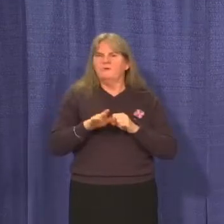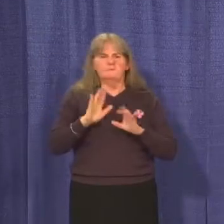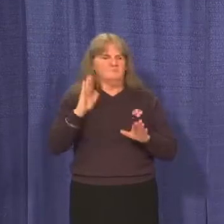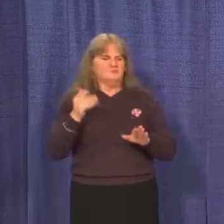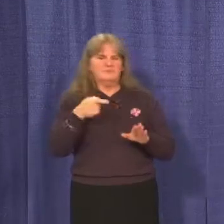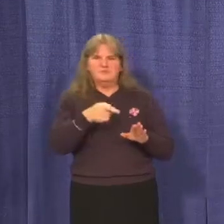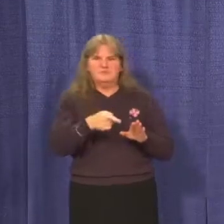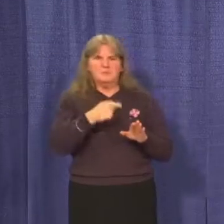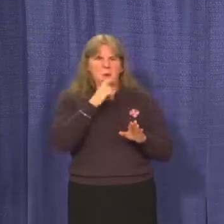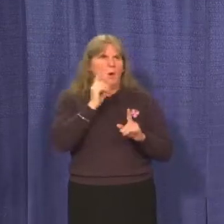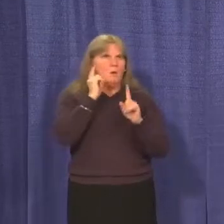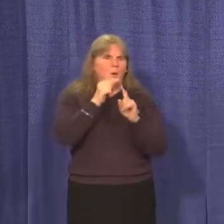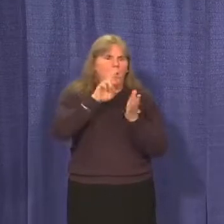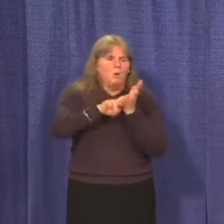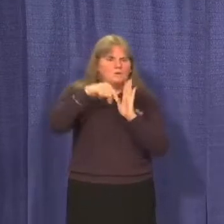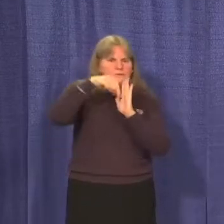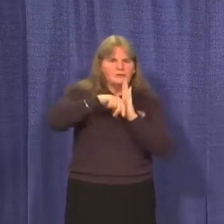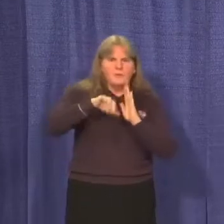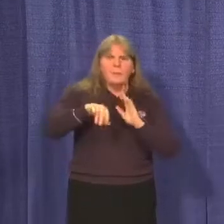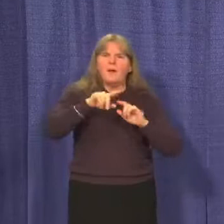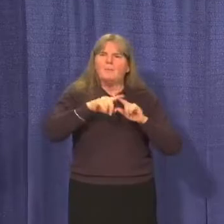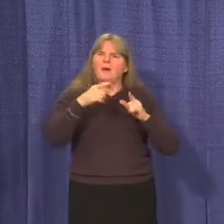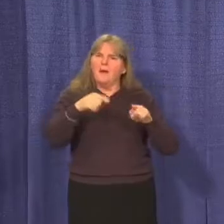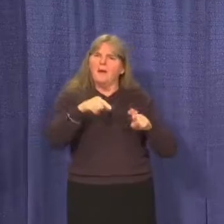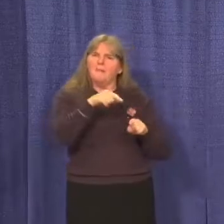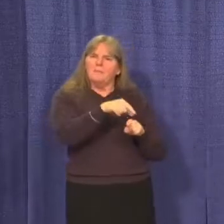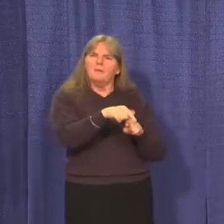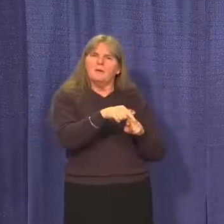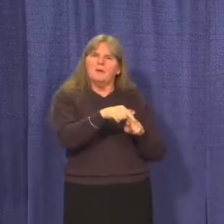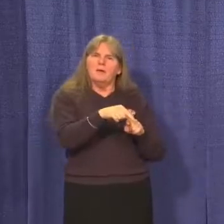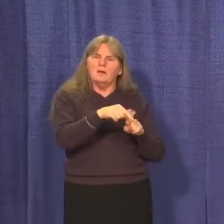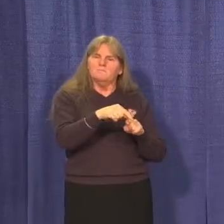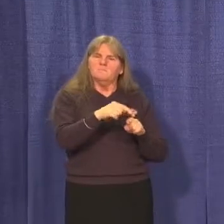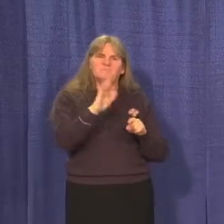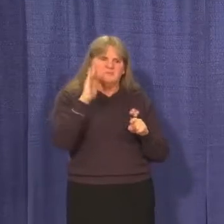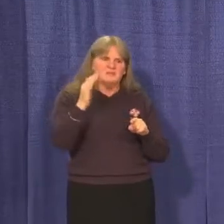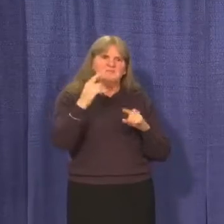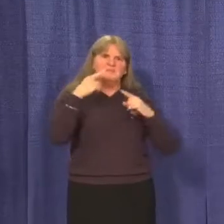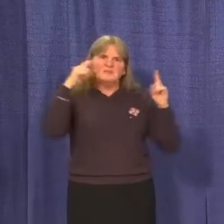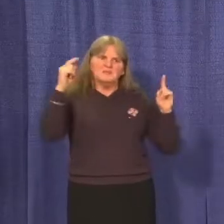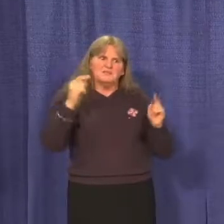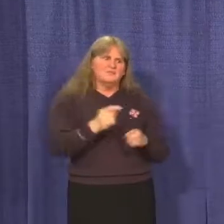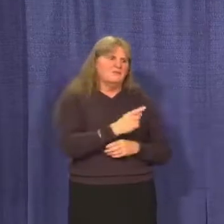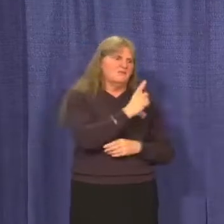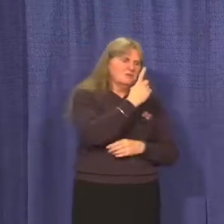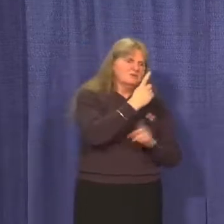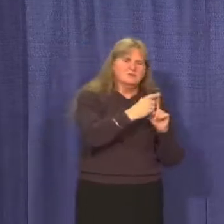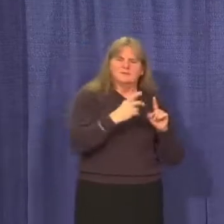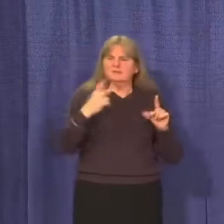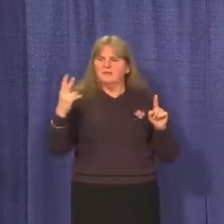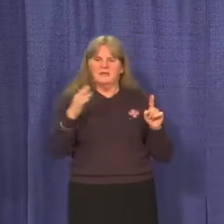It wasn't one of the goals of the phase three trials, but you